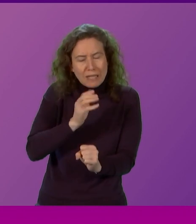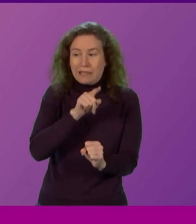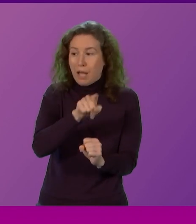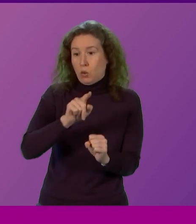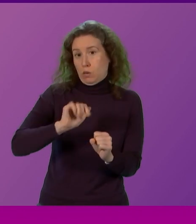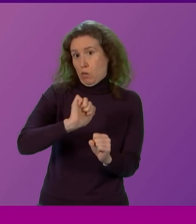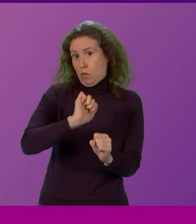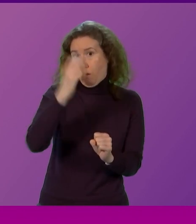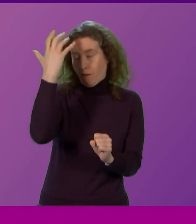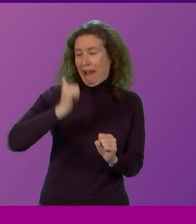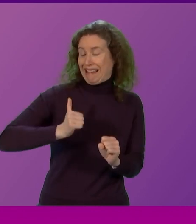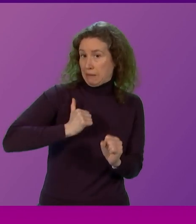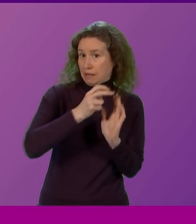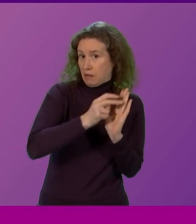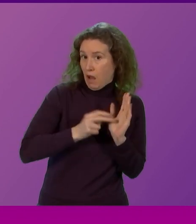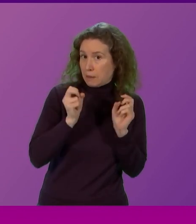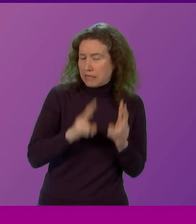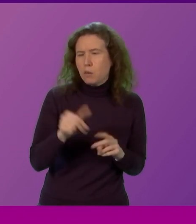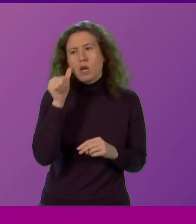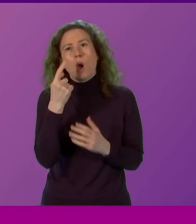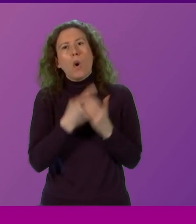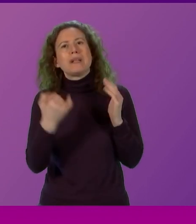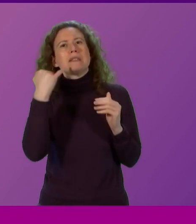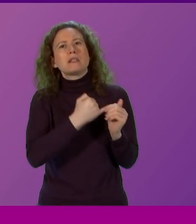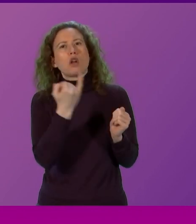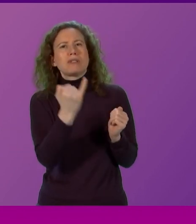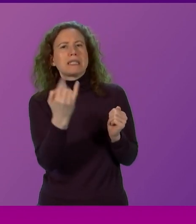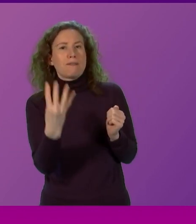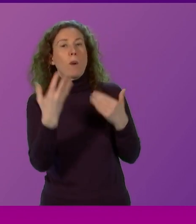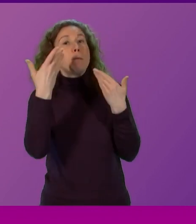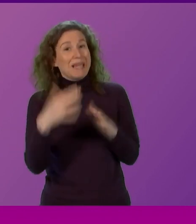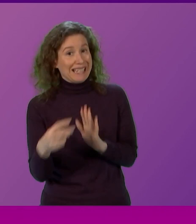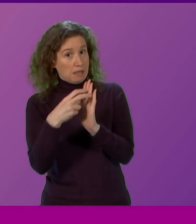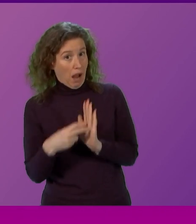to sign up to the scheme, given that we know that only 664 did so by the deadline.